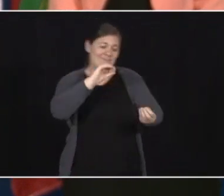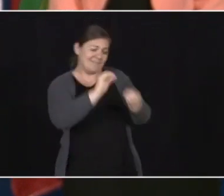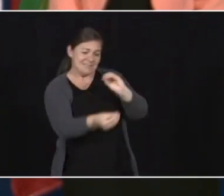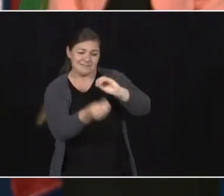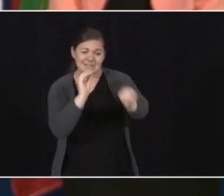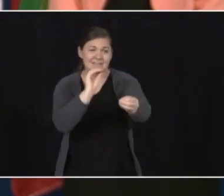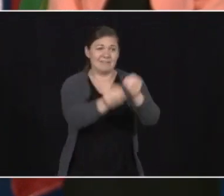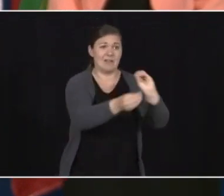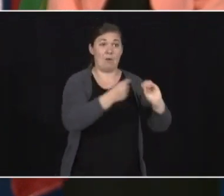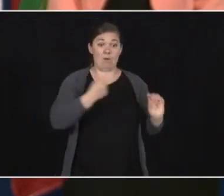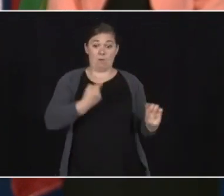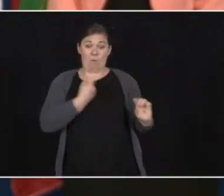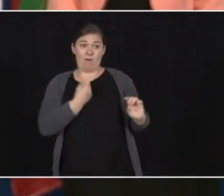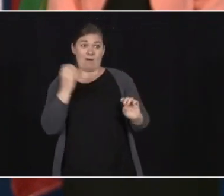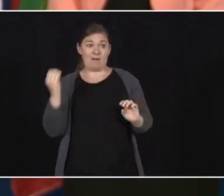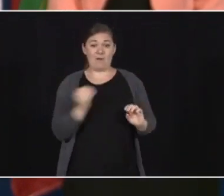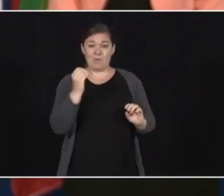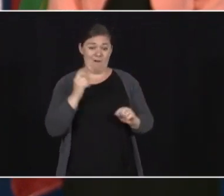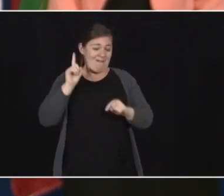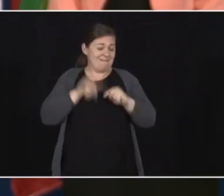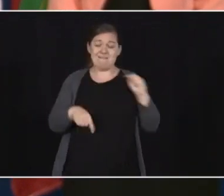We cannot fix it alone.